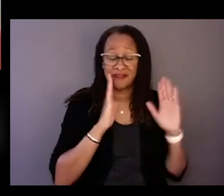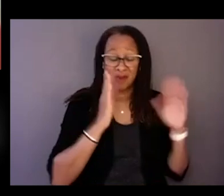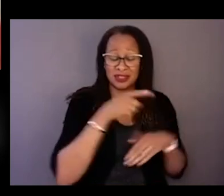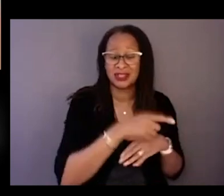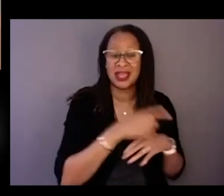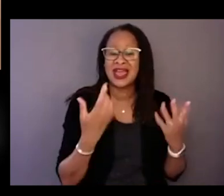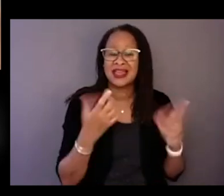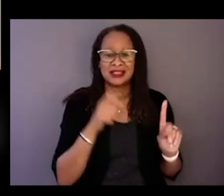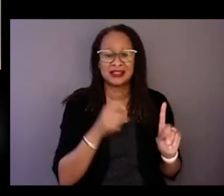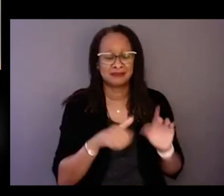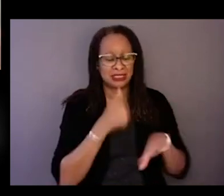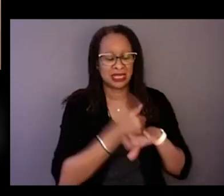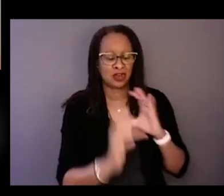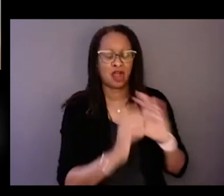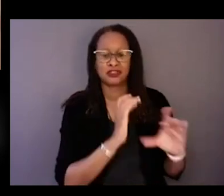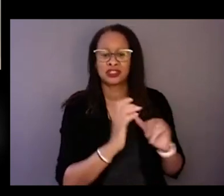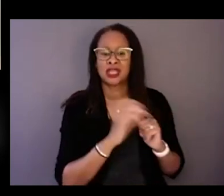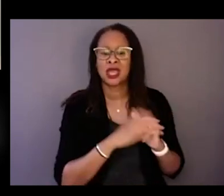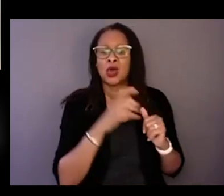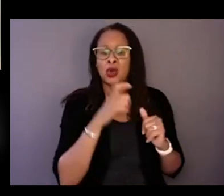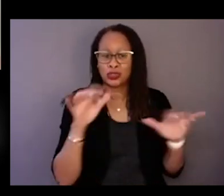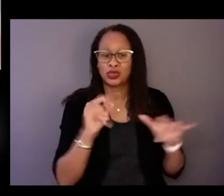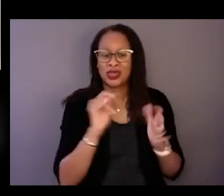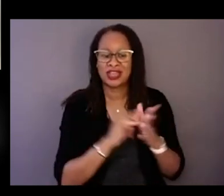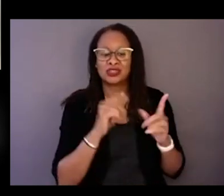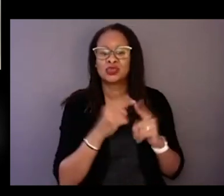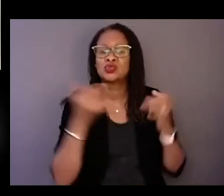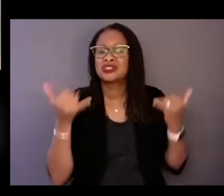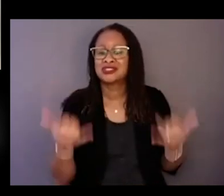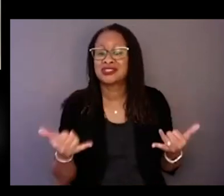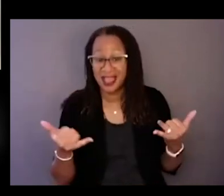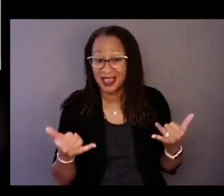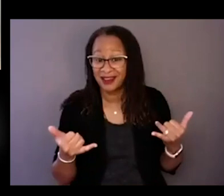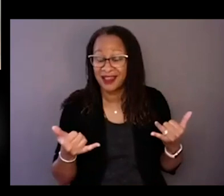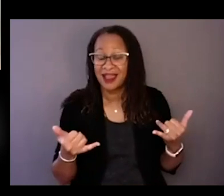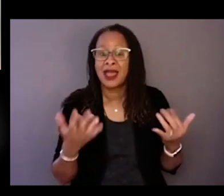who we might be doing this to today and who we might be looking back five years from now